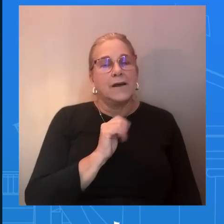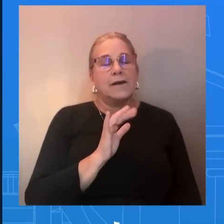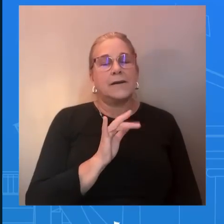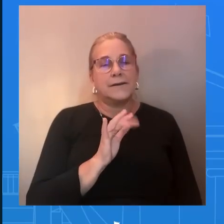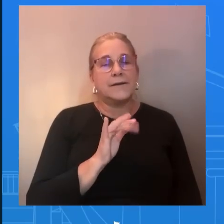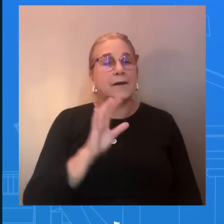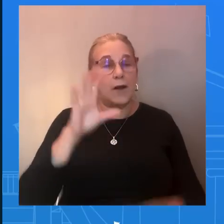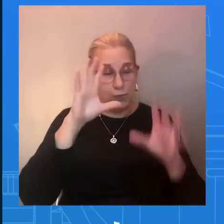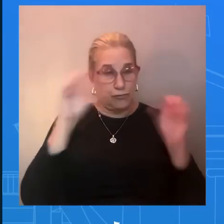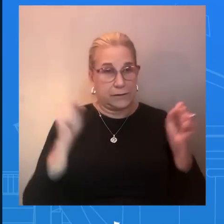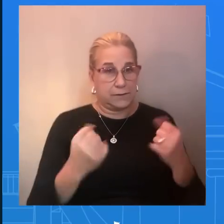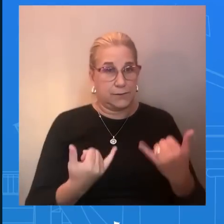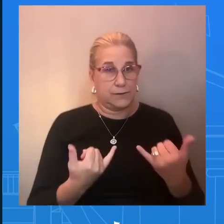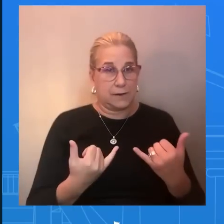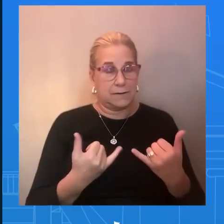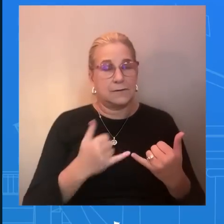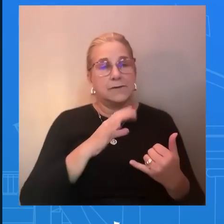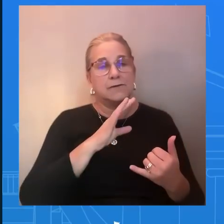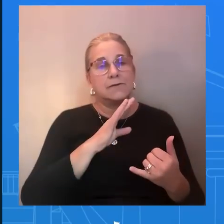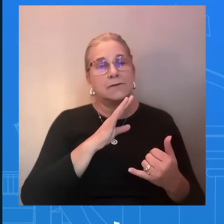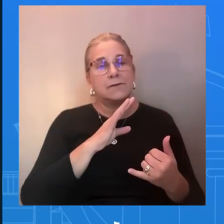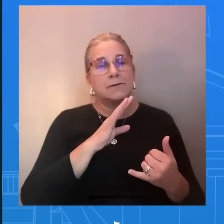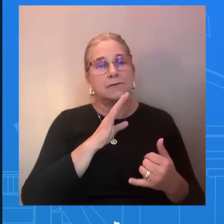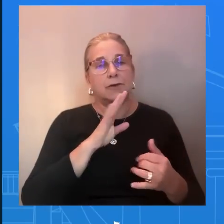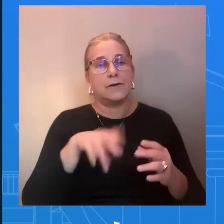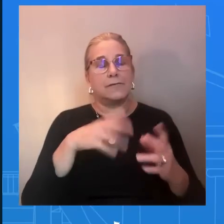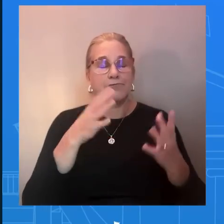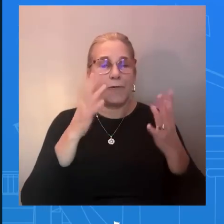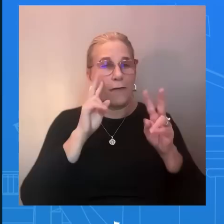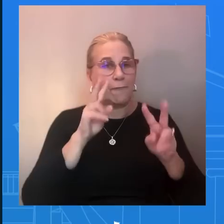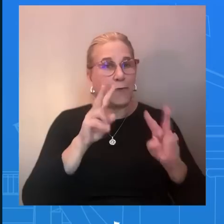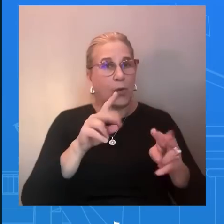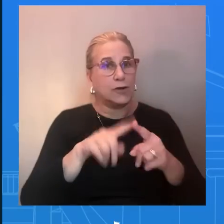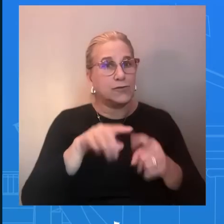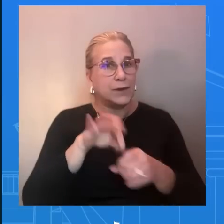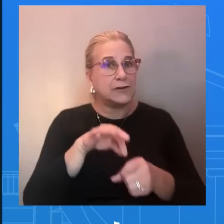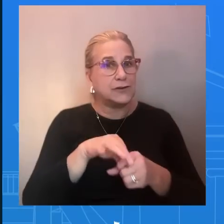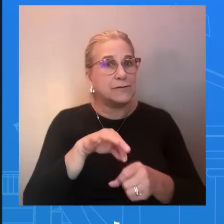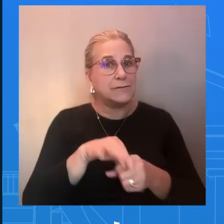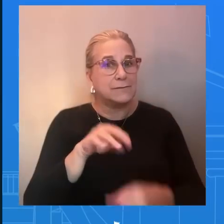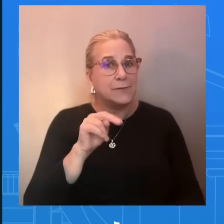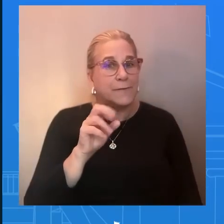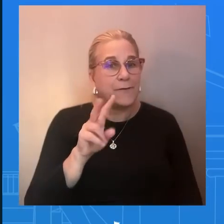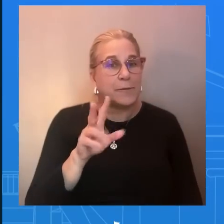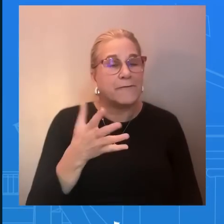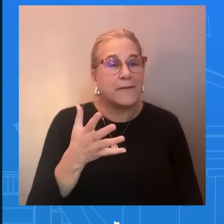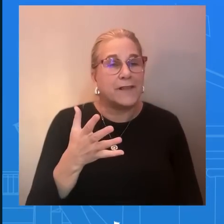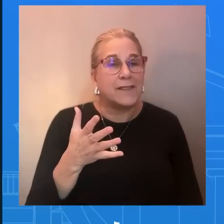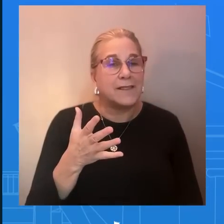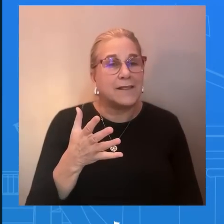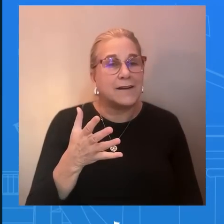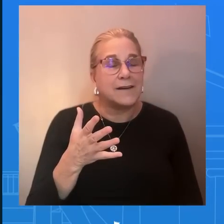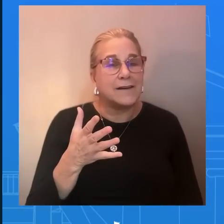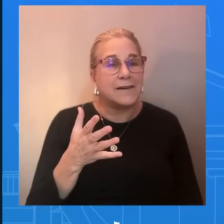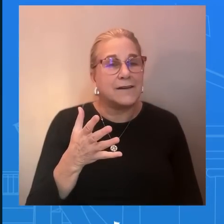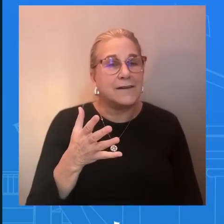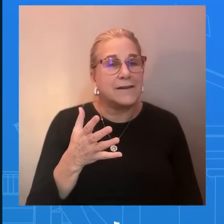to casting his ballot in the upcoming election. When we have more to share about what that looks like, where -- you know, where he’s going to be,